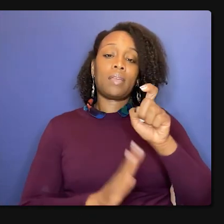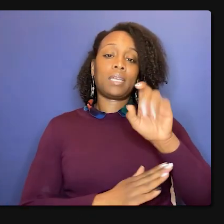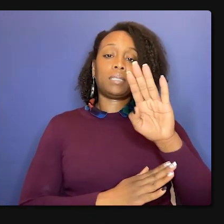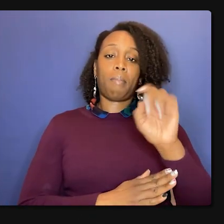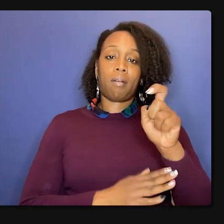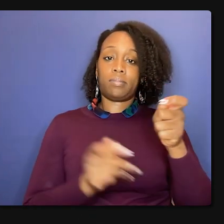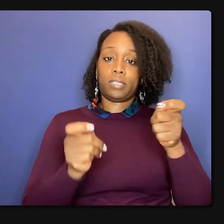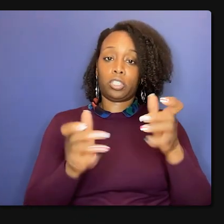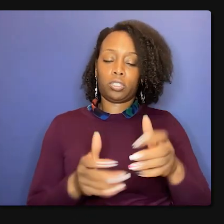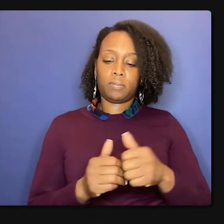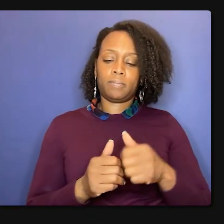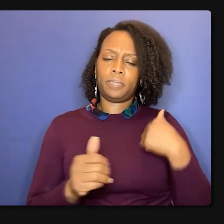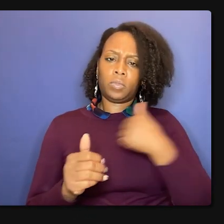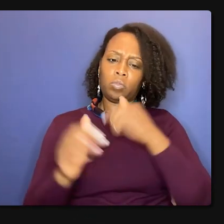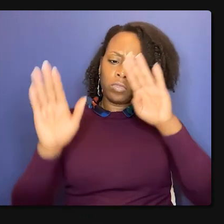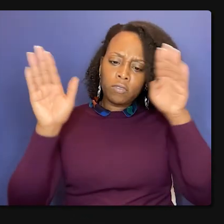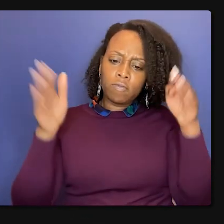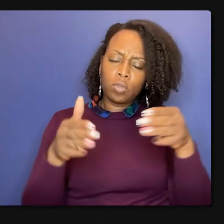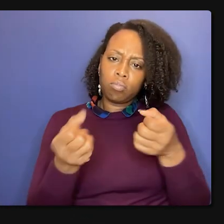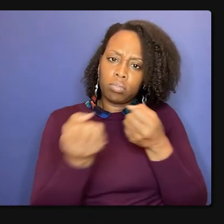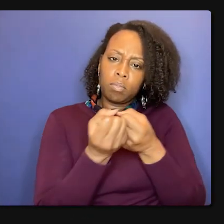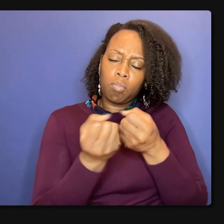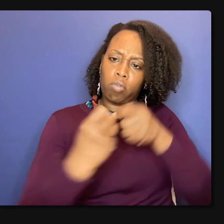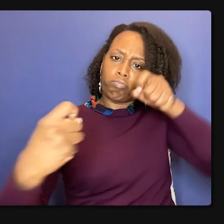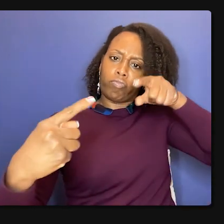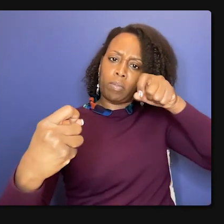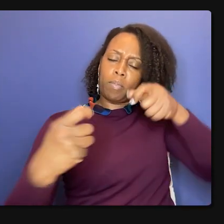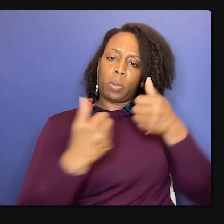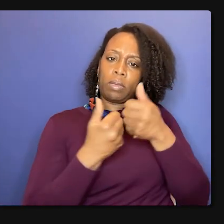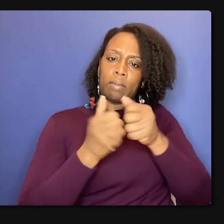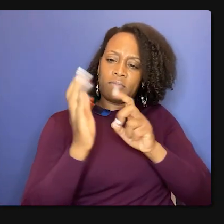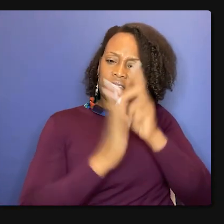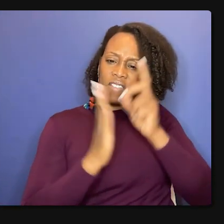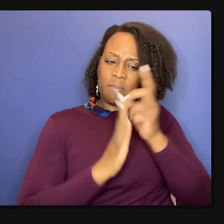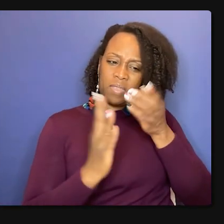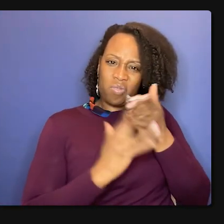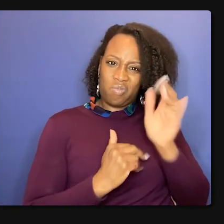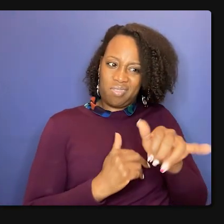and how we focused our efforts on supporting remote game development through that tool.